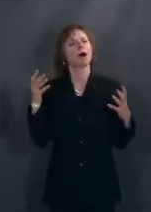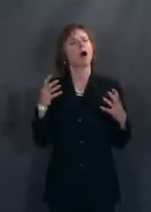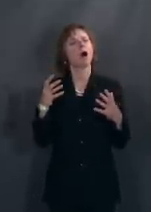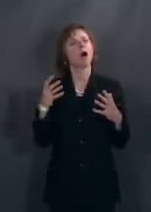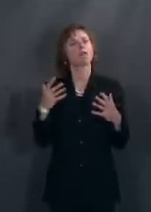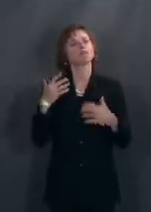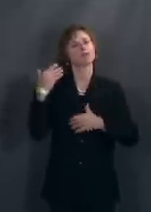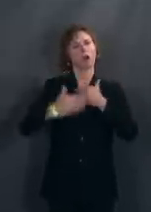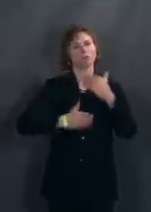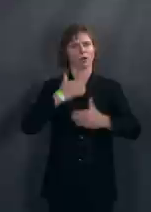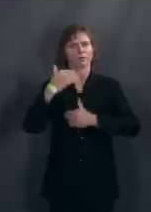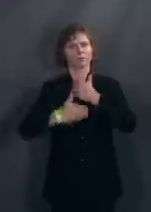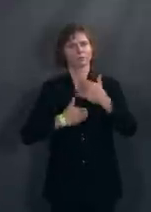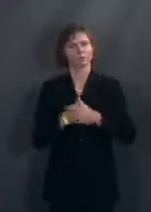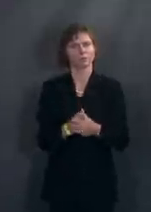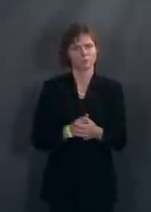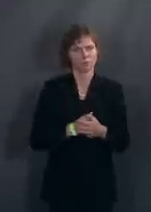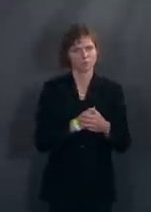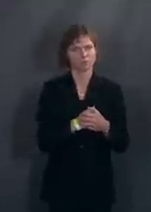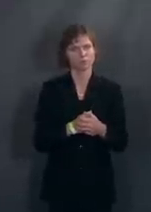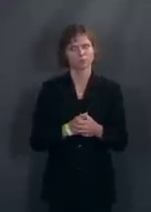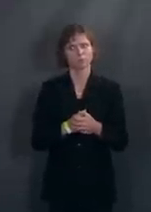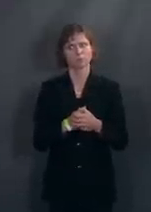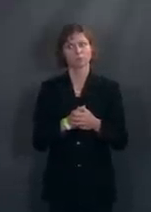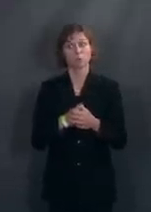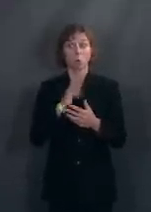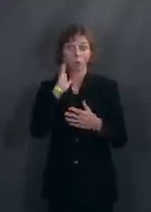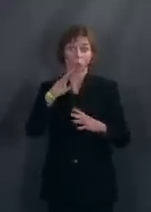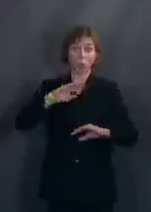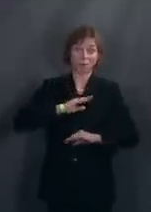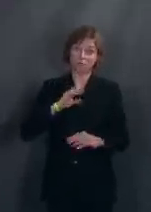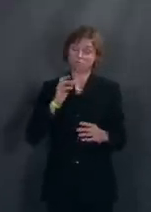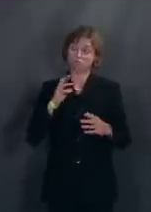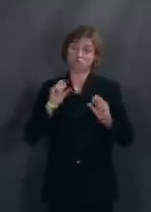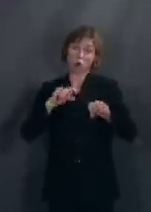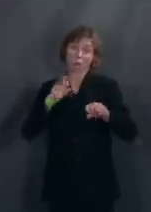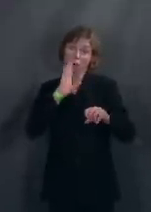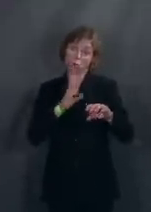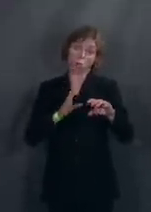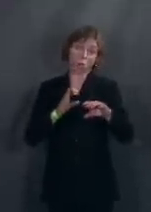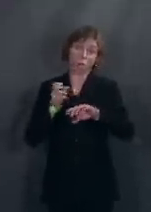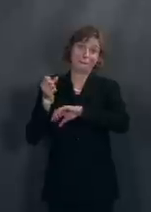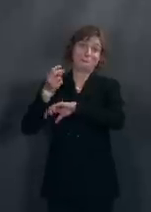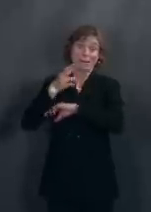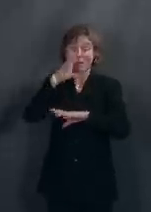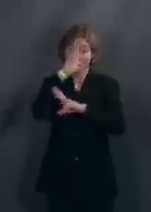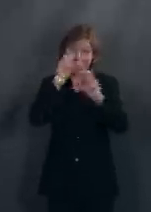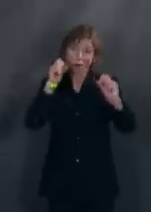We will meet and likely exceed the president's goal of having 100 community vaccination sites up